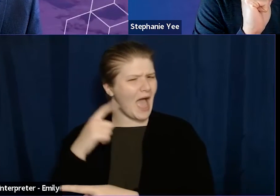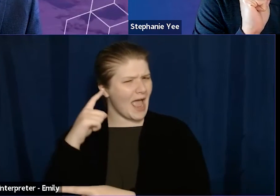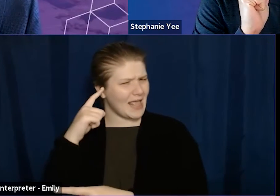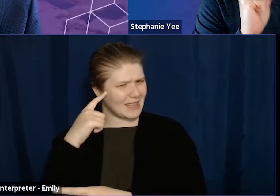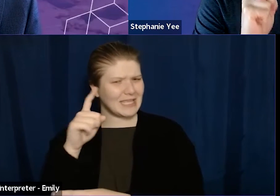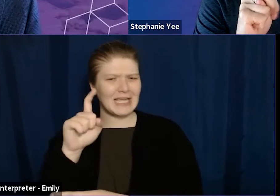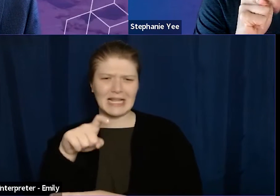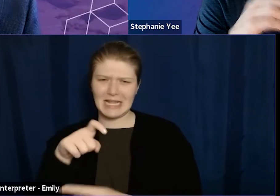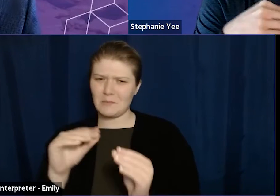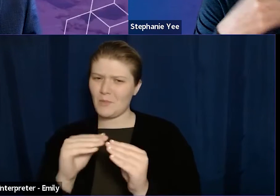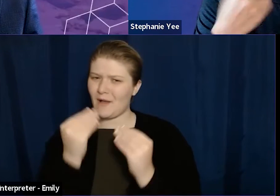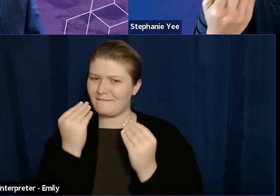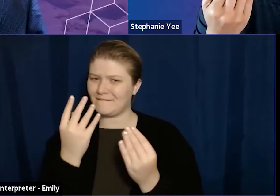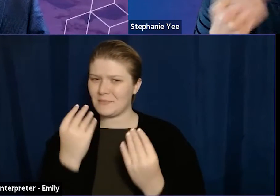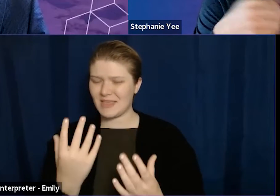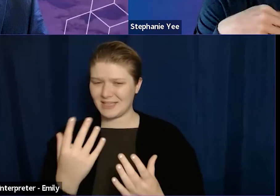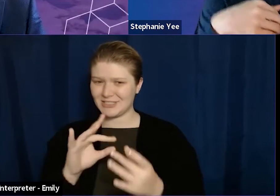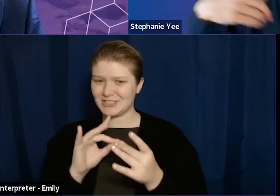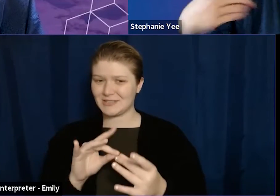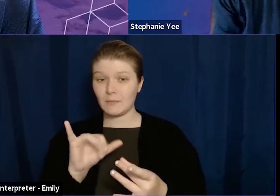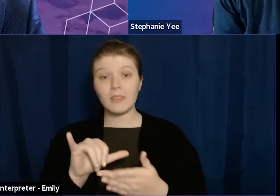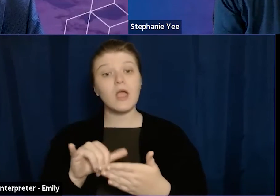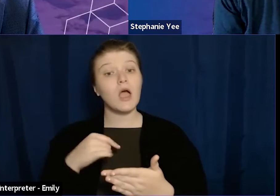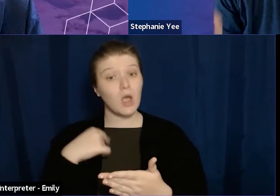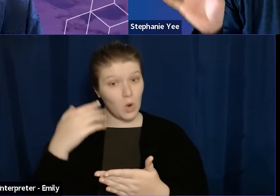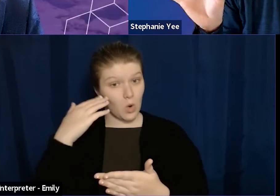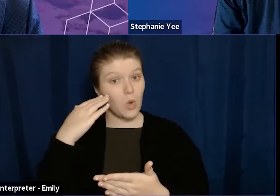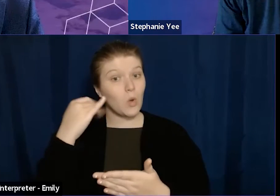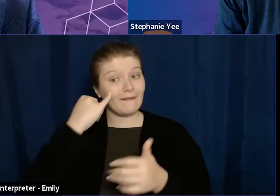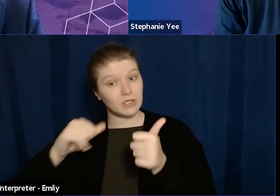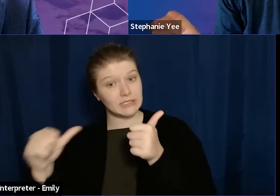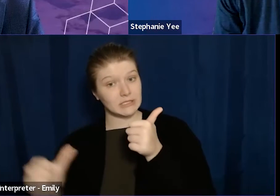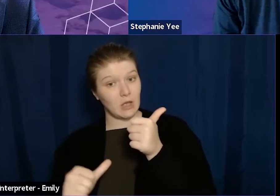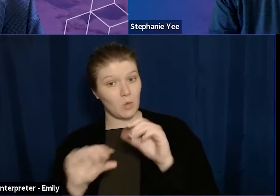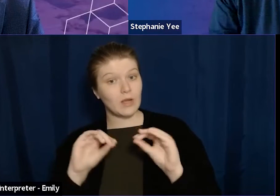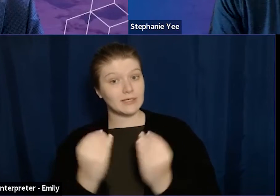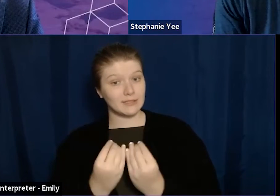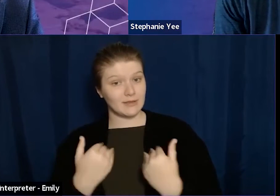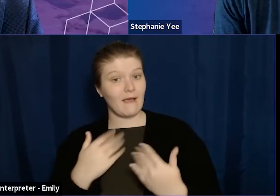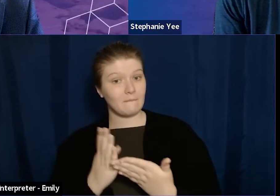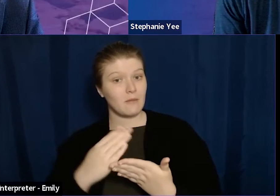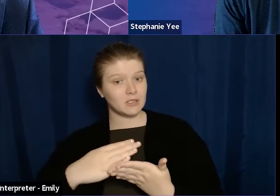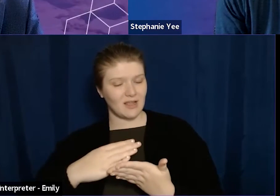I do know that when there are sub-organizations, and they have a budget, that budget does show on the prime's budget.